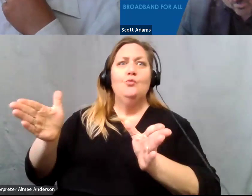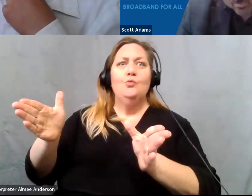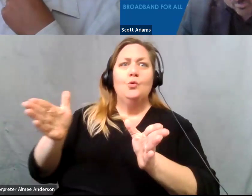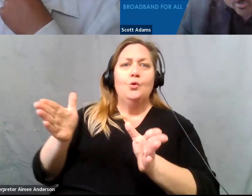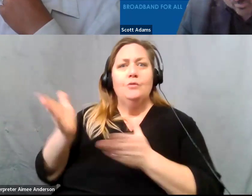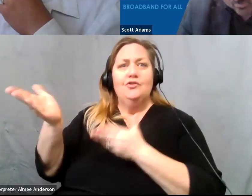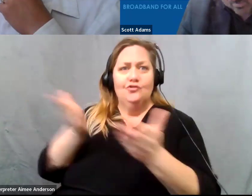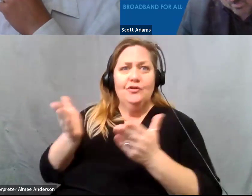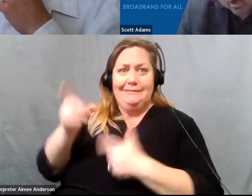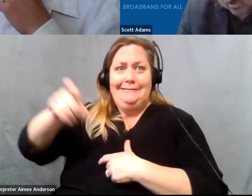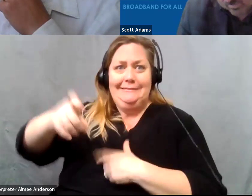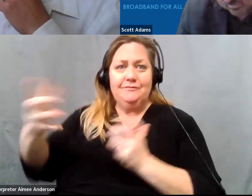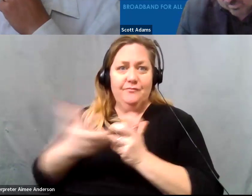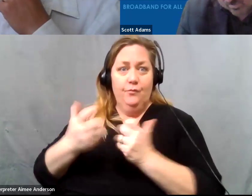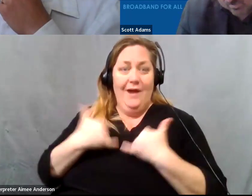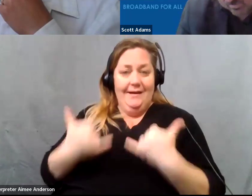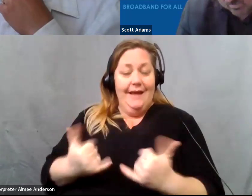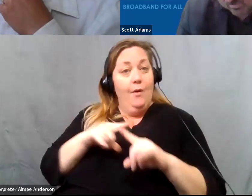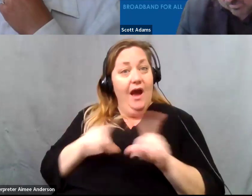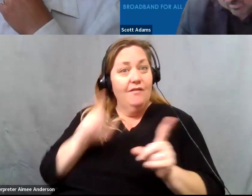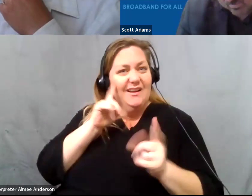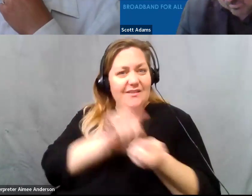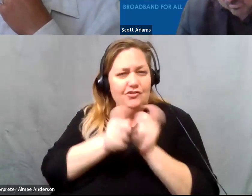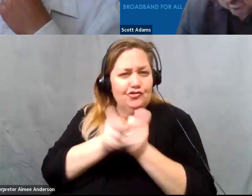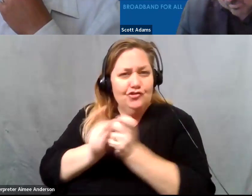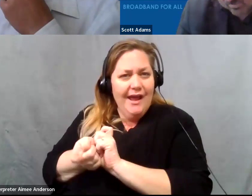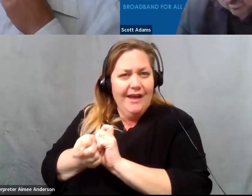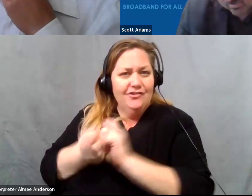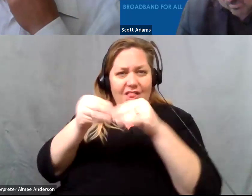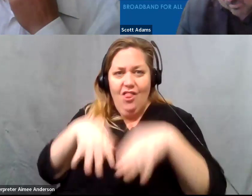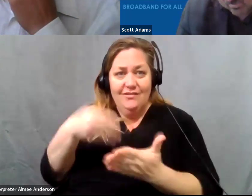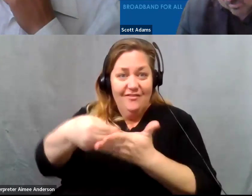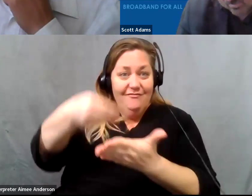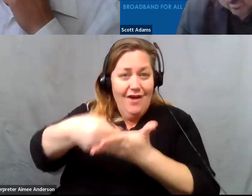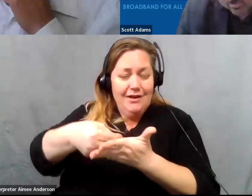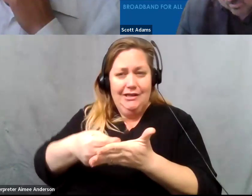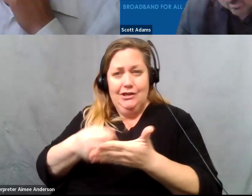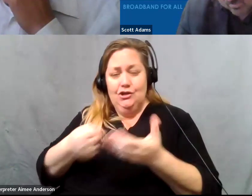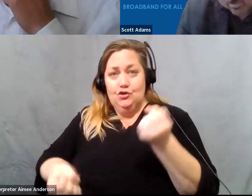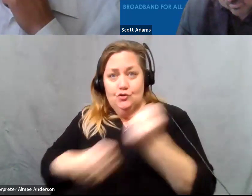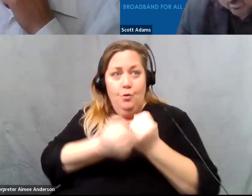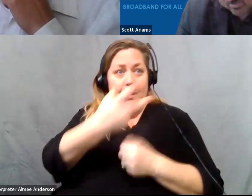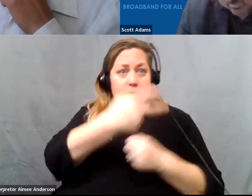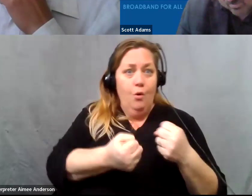point. However, because of the changes and lots of funding, supporting both the availability of